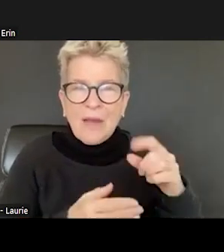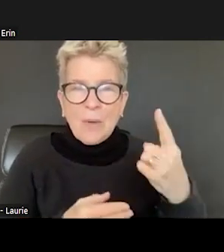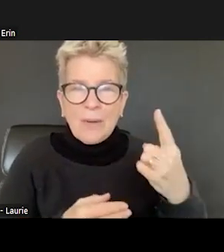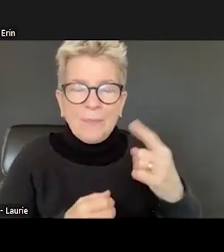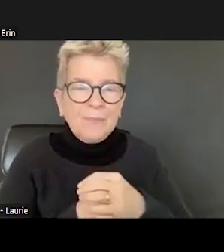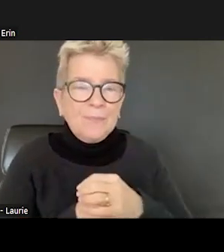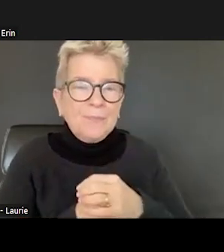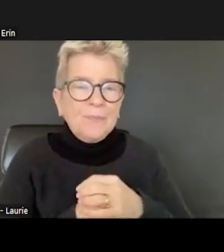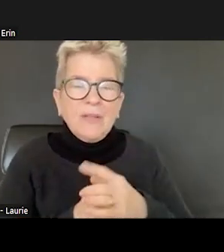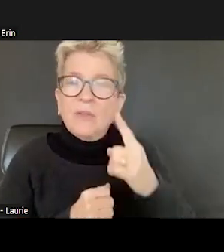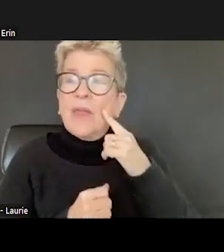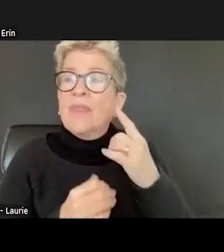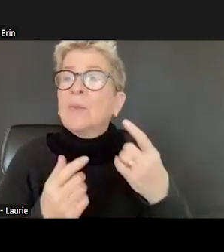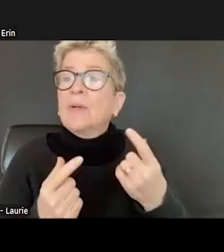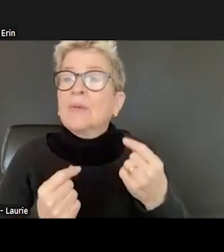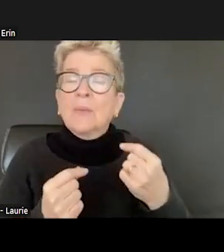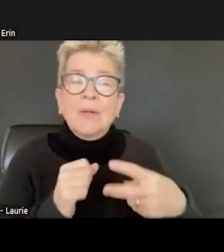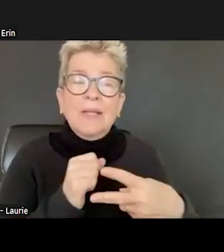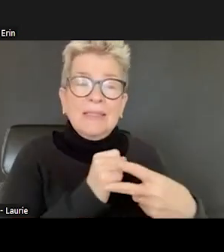we're going to go ahead and just save that question; but if there are no